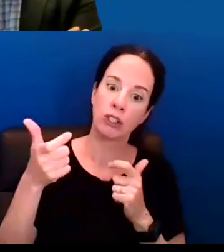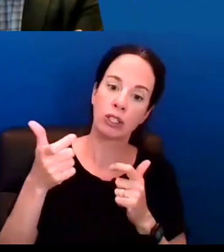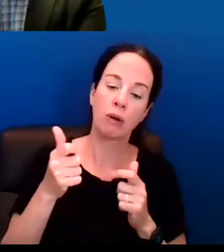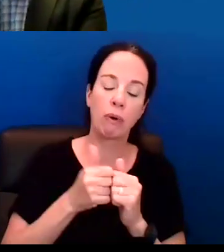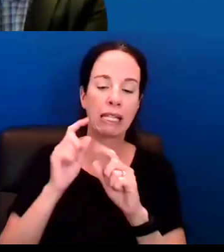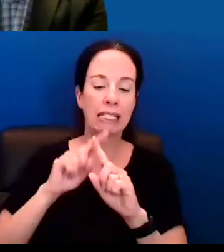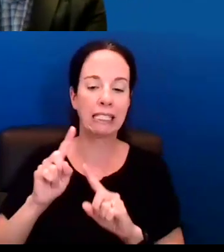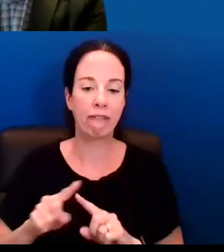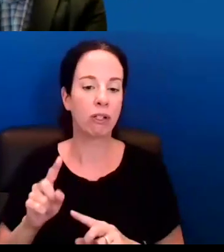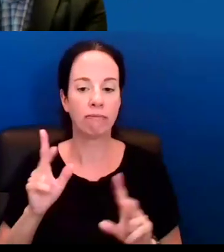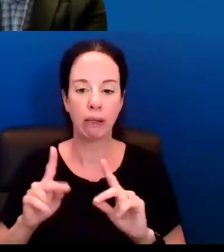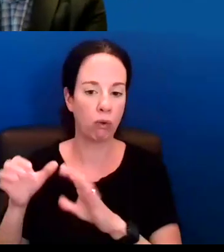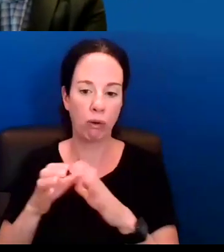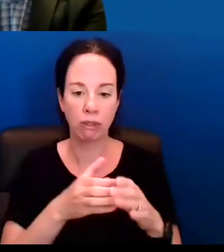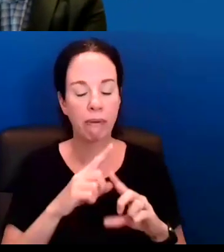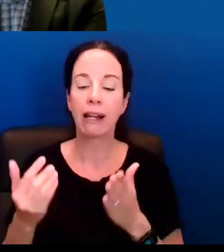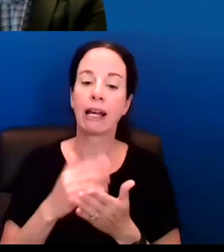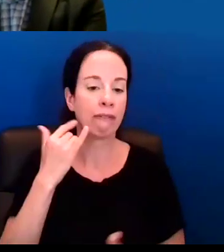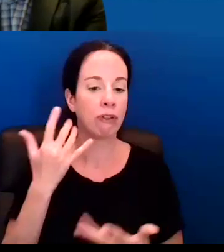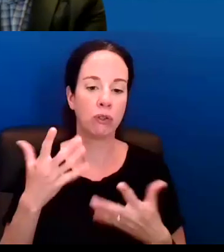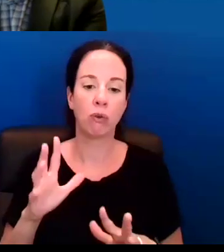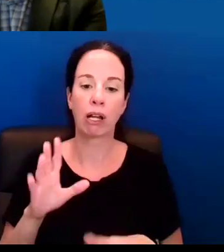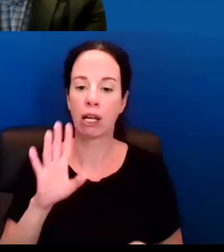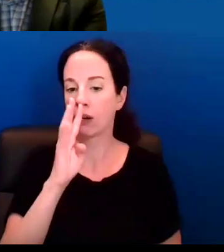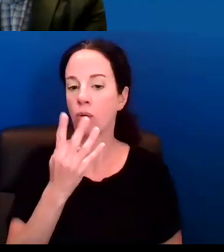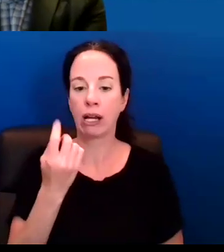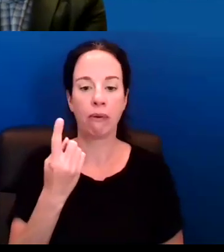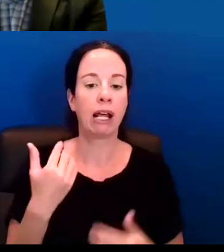and again, in California, don't want to leave anyone out. We've got our Broadband Consortia,